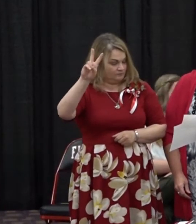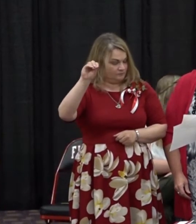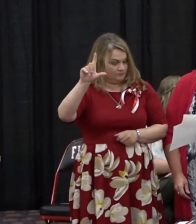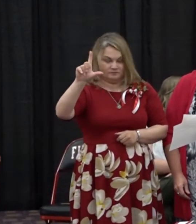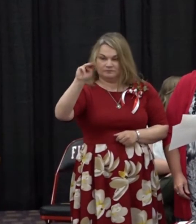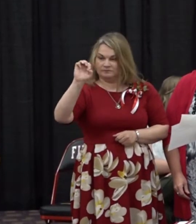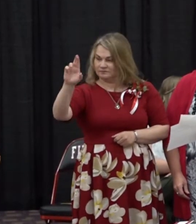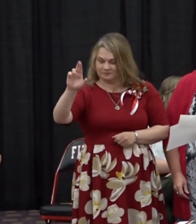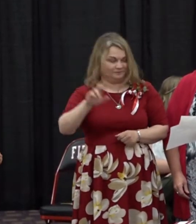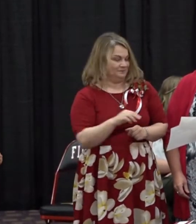Julia Vollmar.